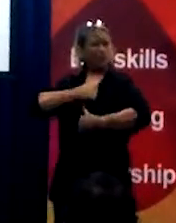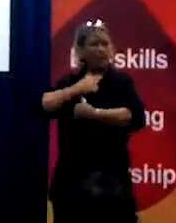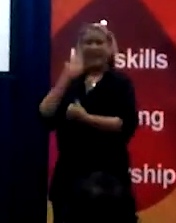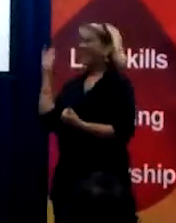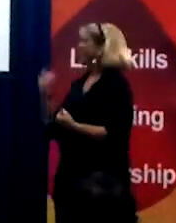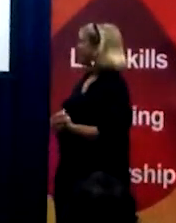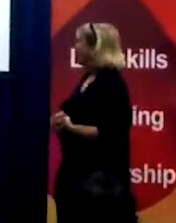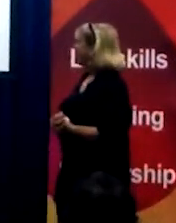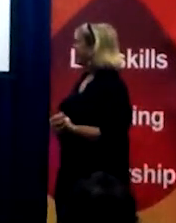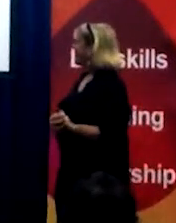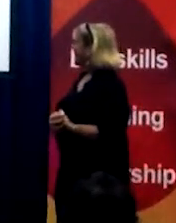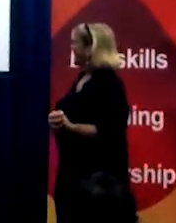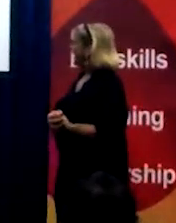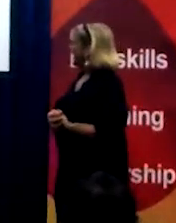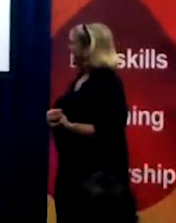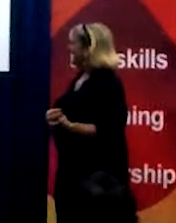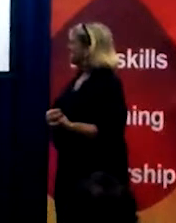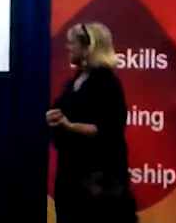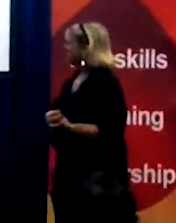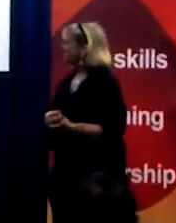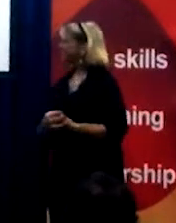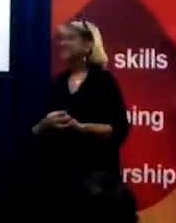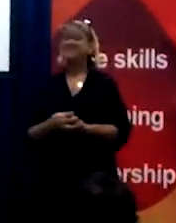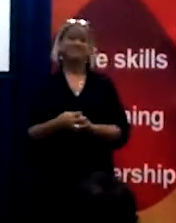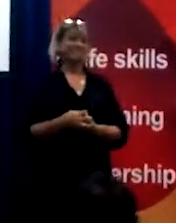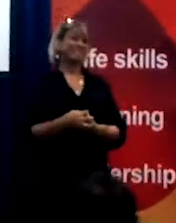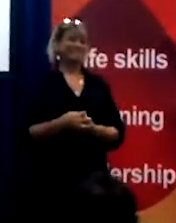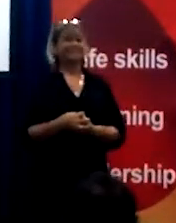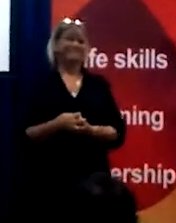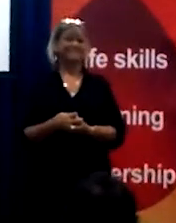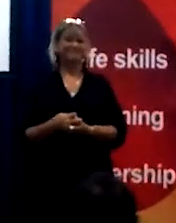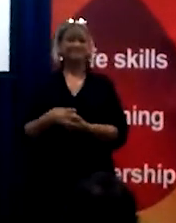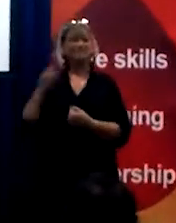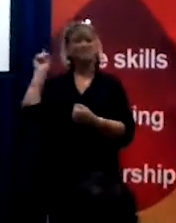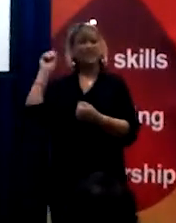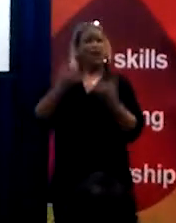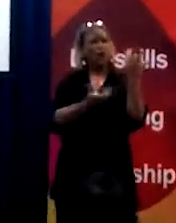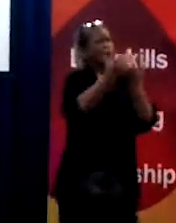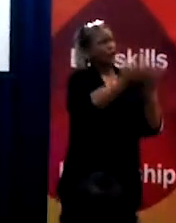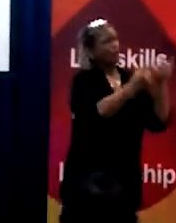The last problem that we encountered in uni was the expectations.